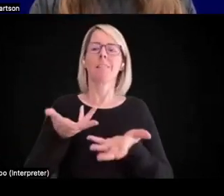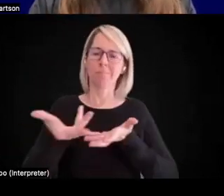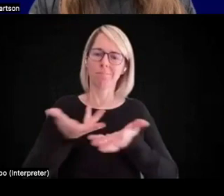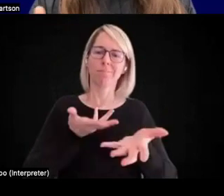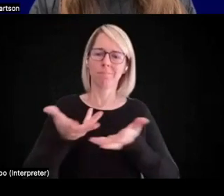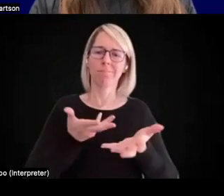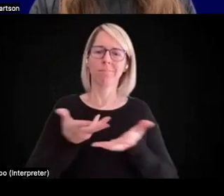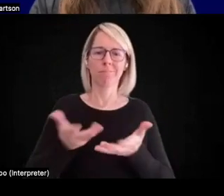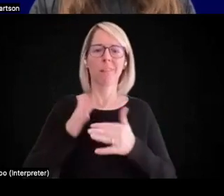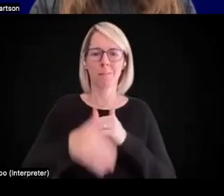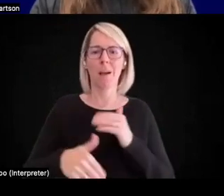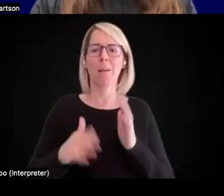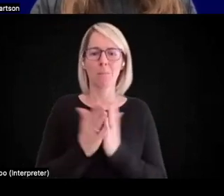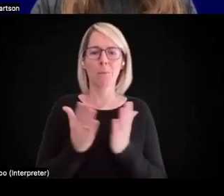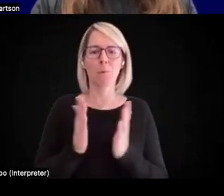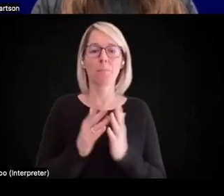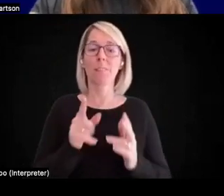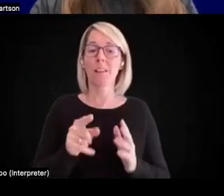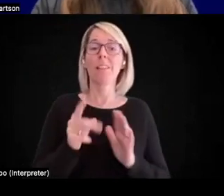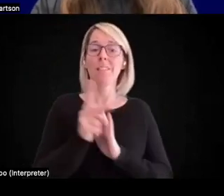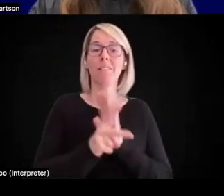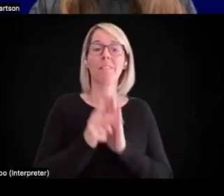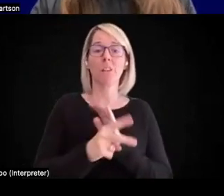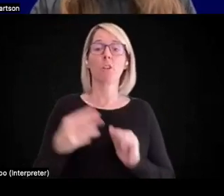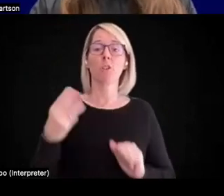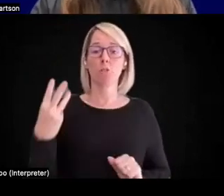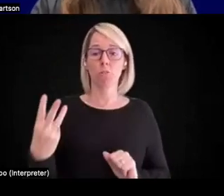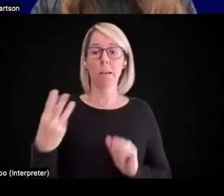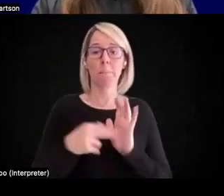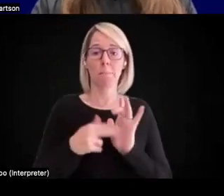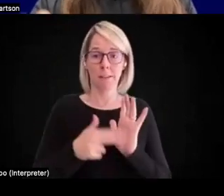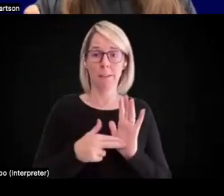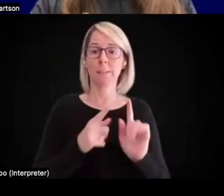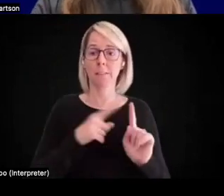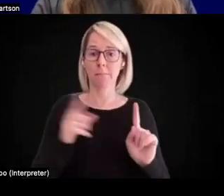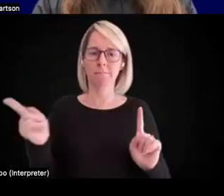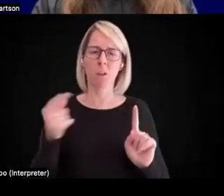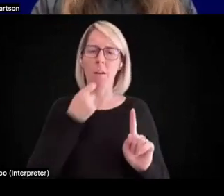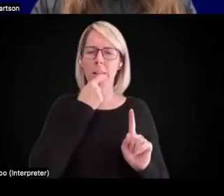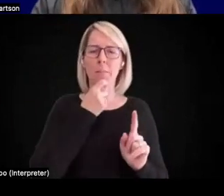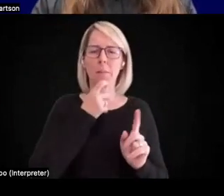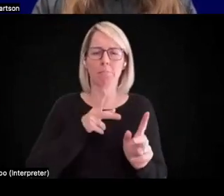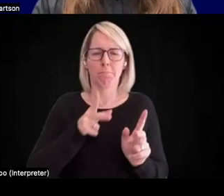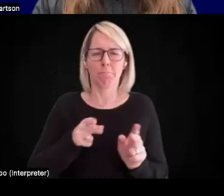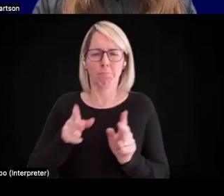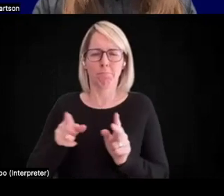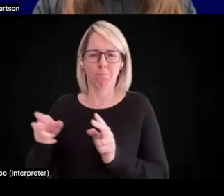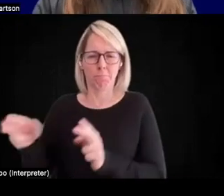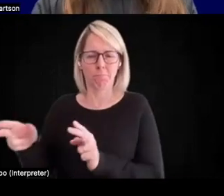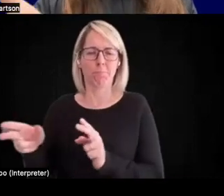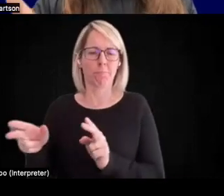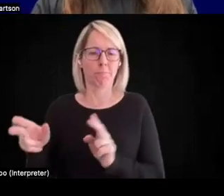whole clip is nearly three minutes long, but I've chopped out bits to accelerate the process, but